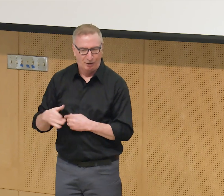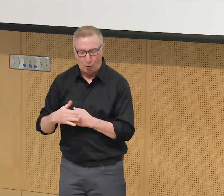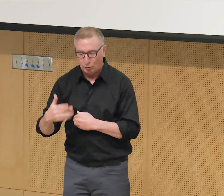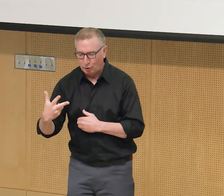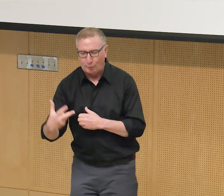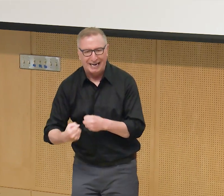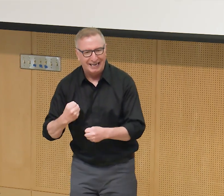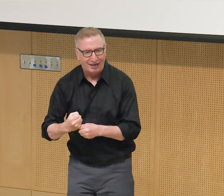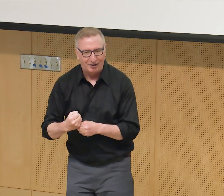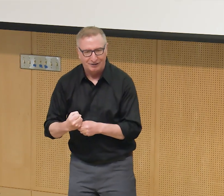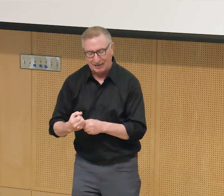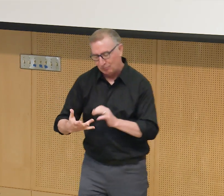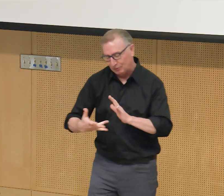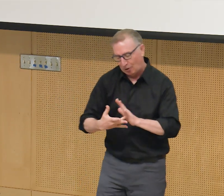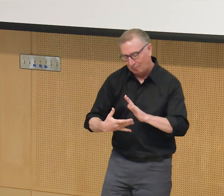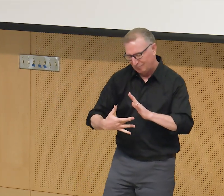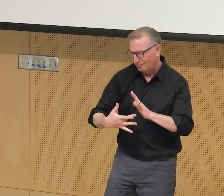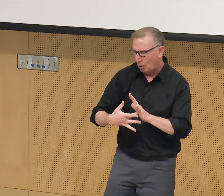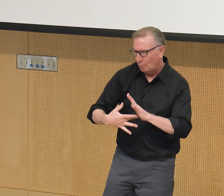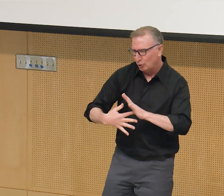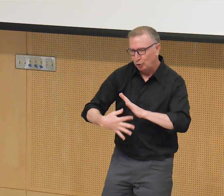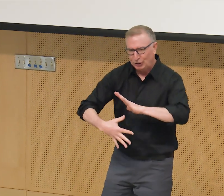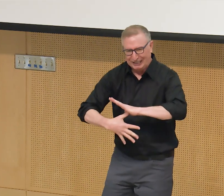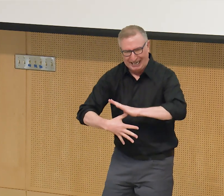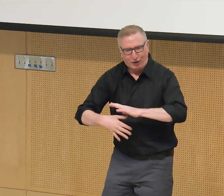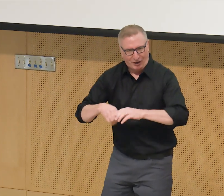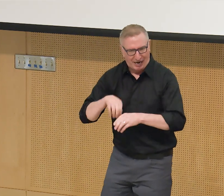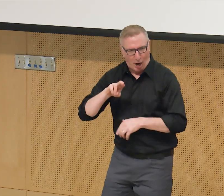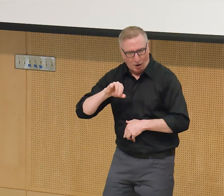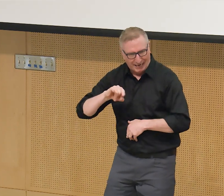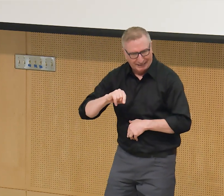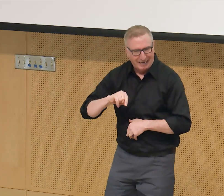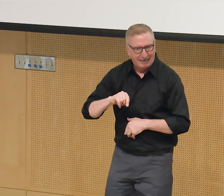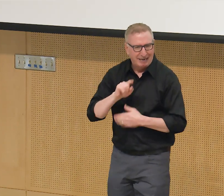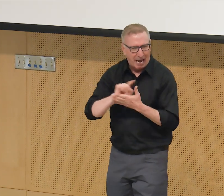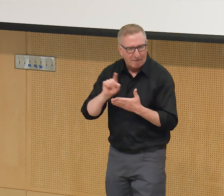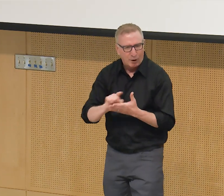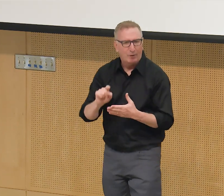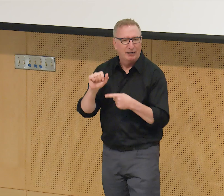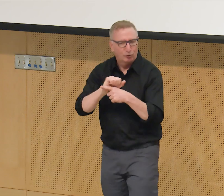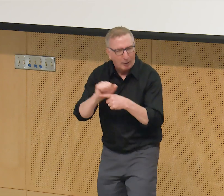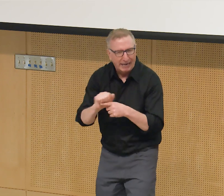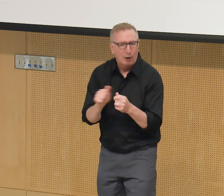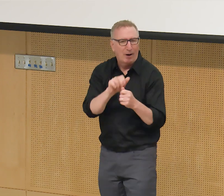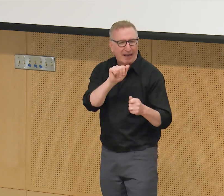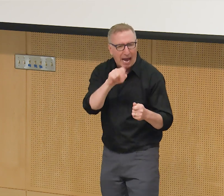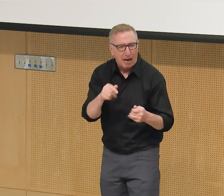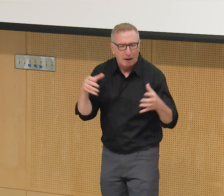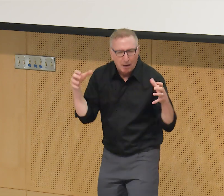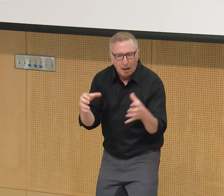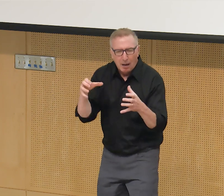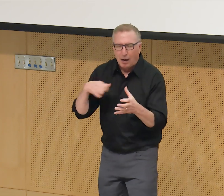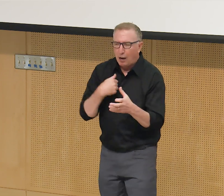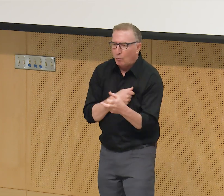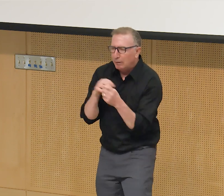was essentially my true interpreter training during my senior year at RIT. We would train with Anna and talk about